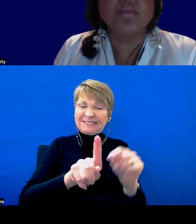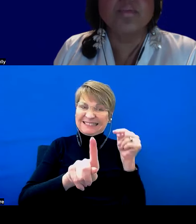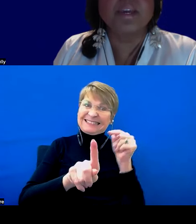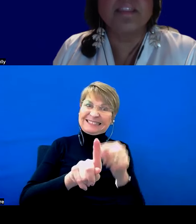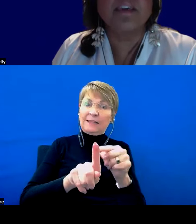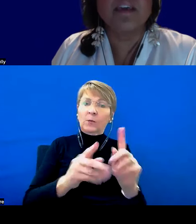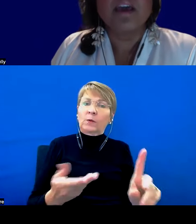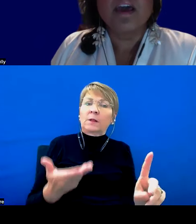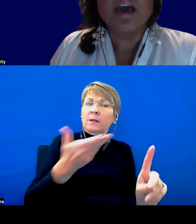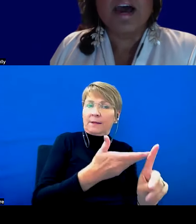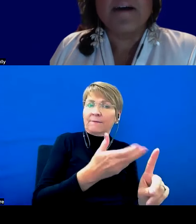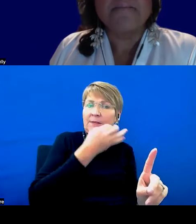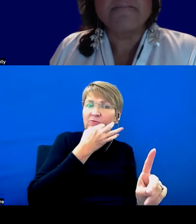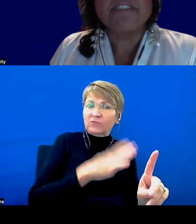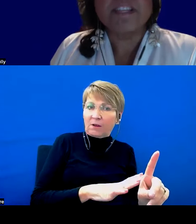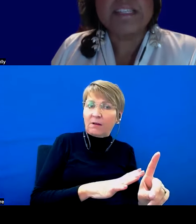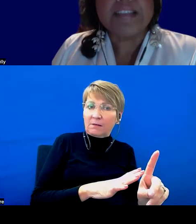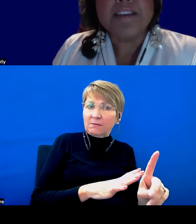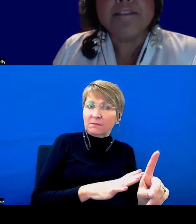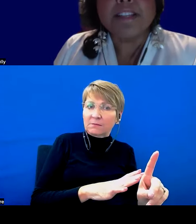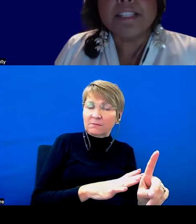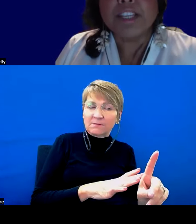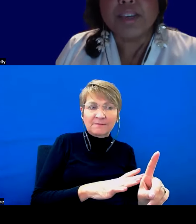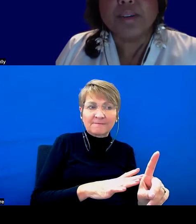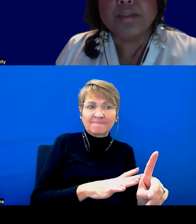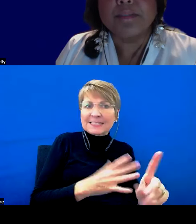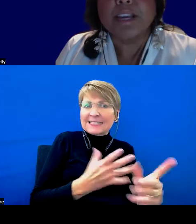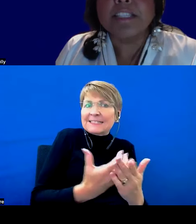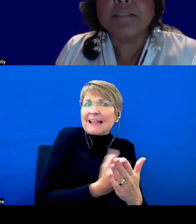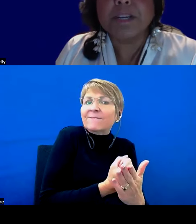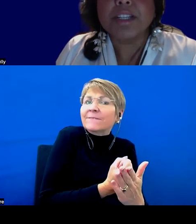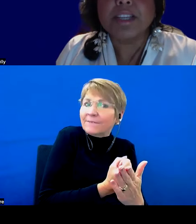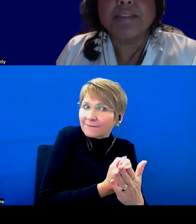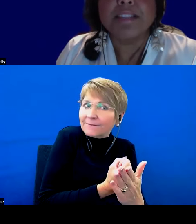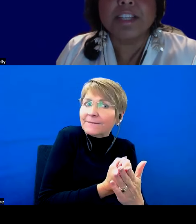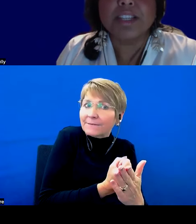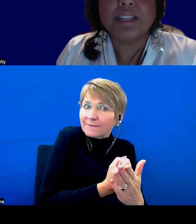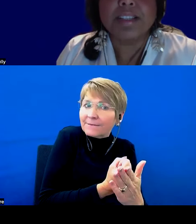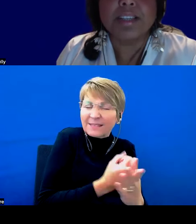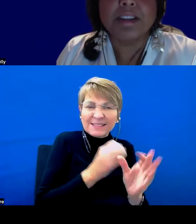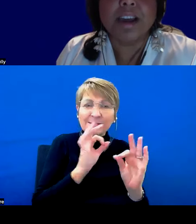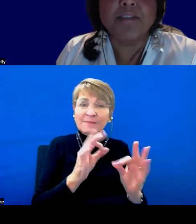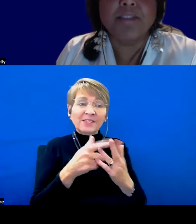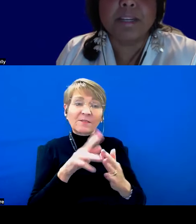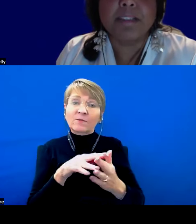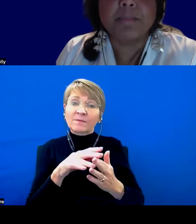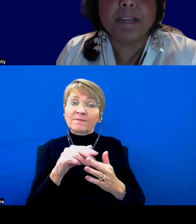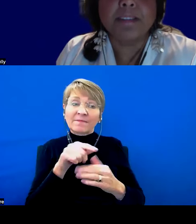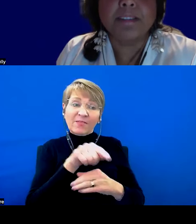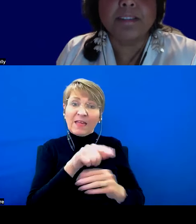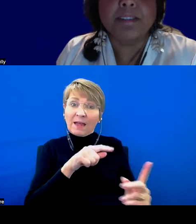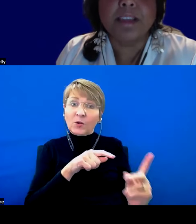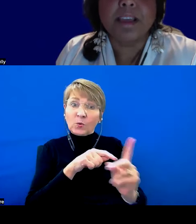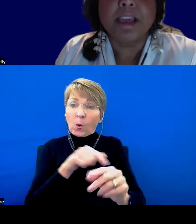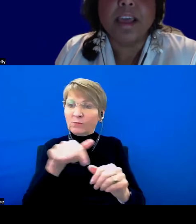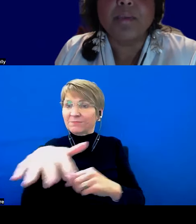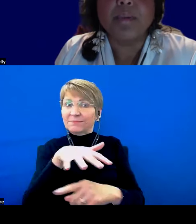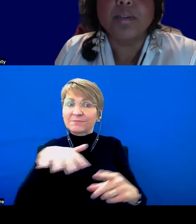with feeling safe and secure, especially if the session is in an unfamiliar space. They will also